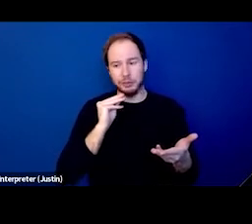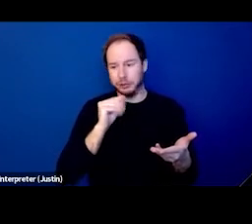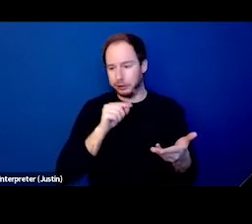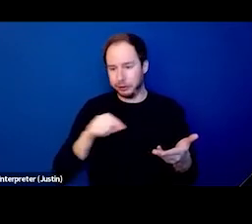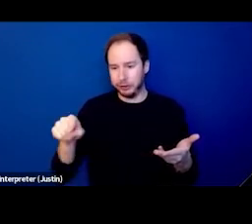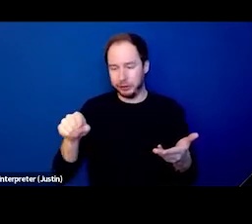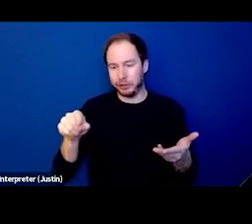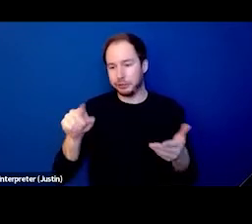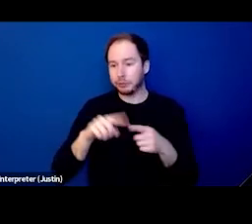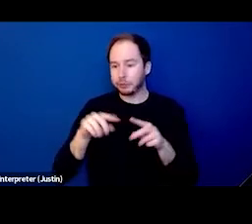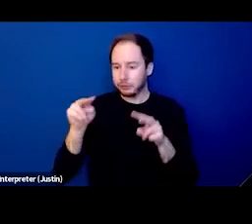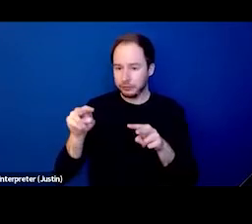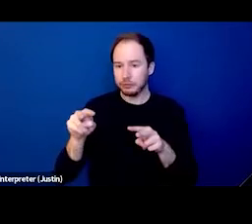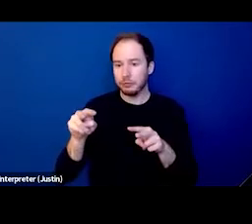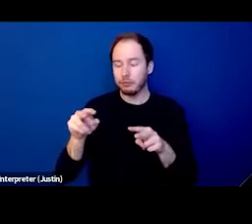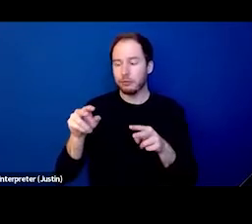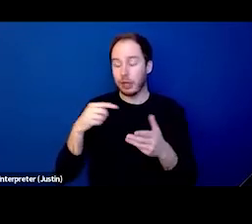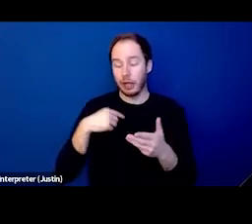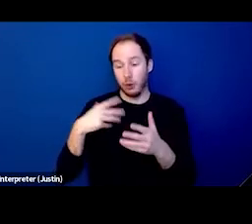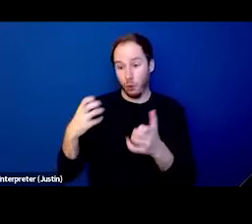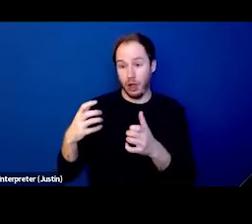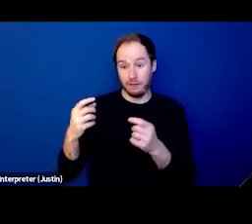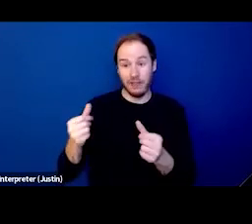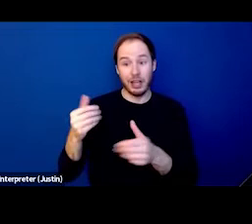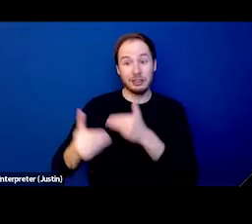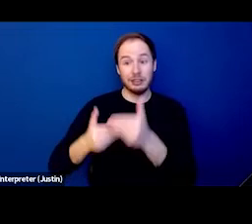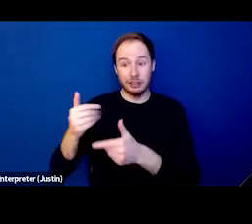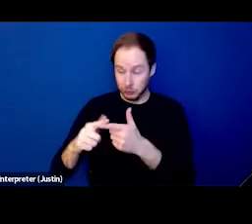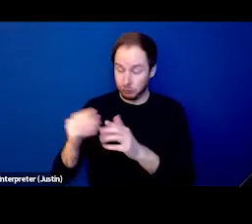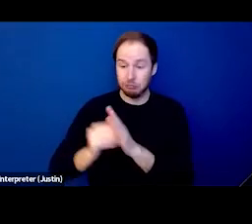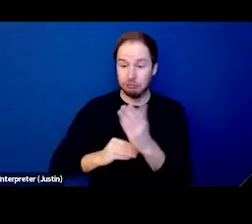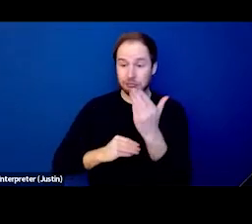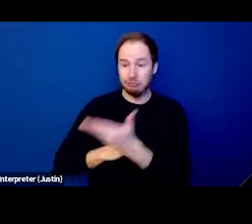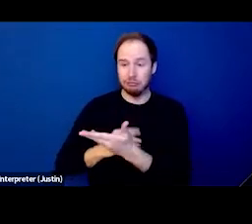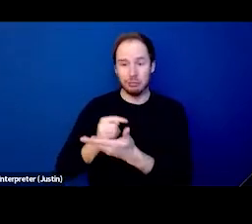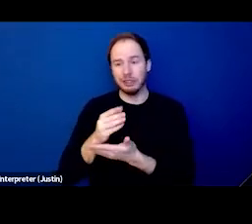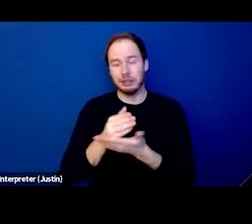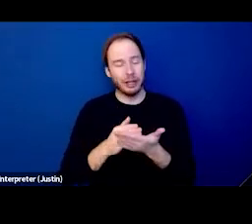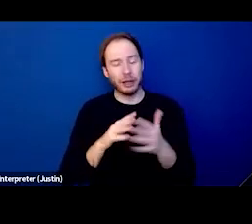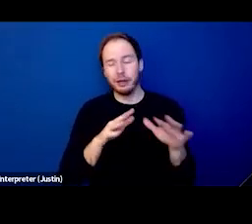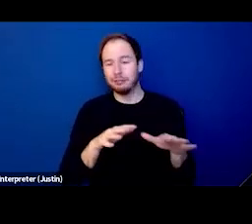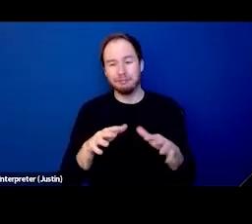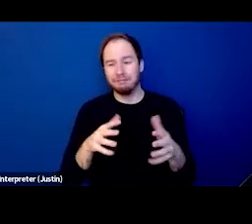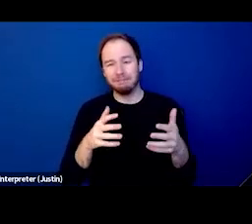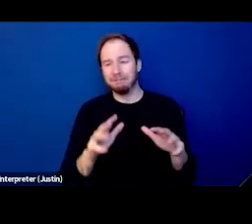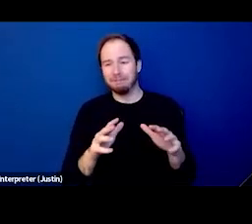where things were a little more fast paced, there's this tendency to wanna give the communities